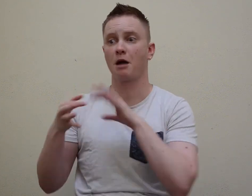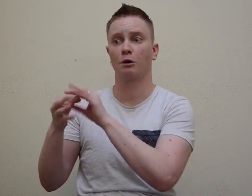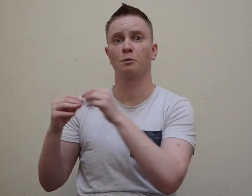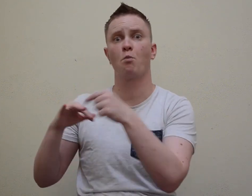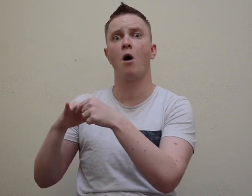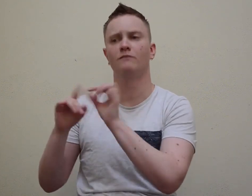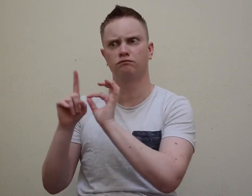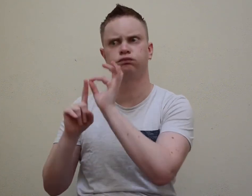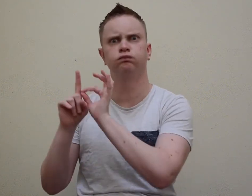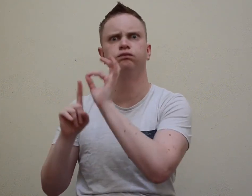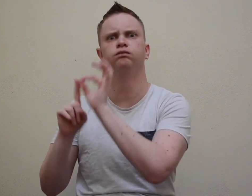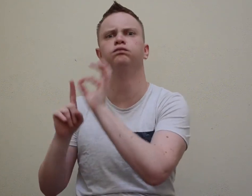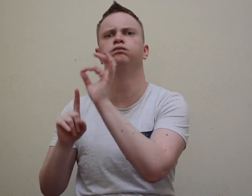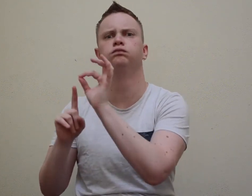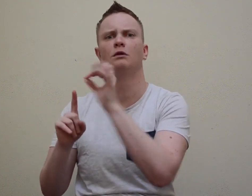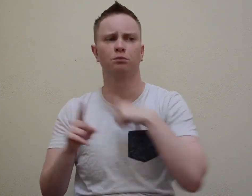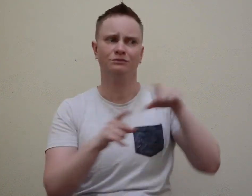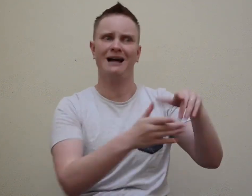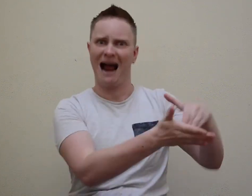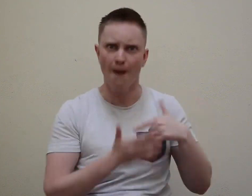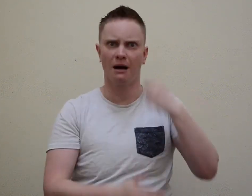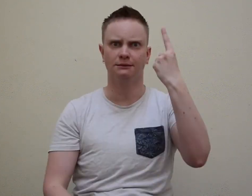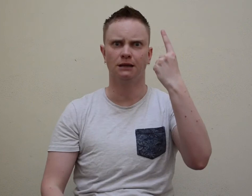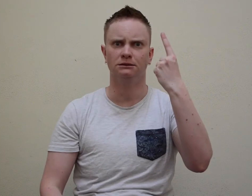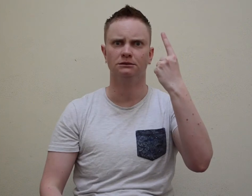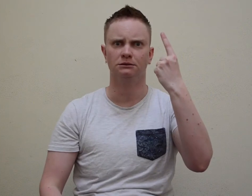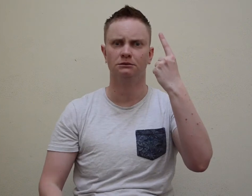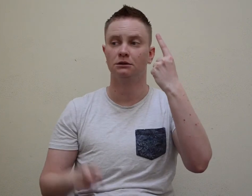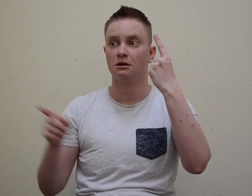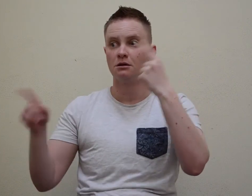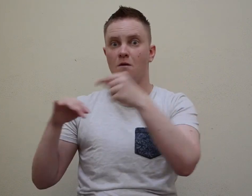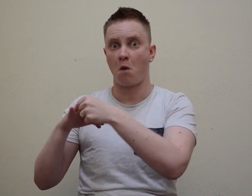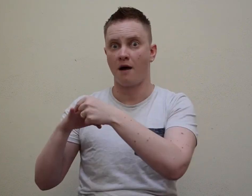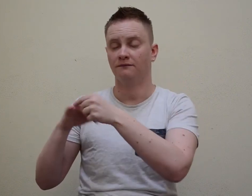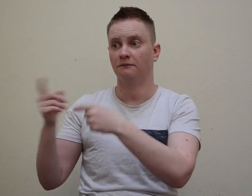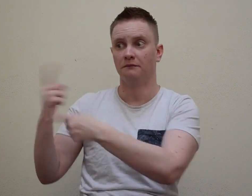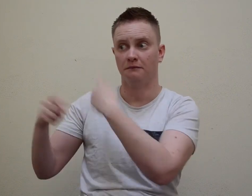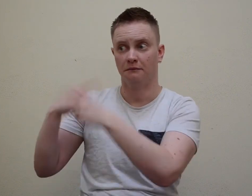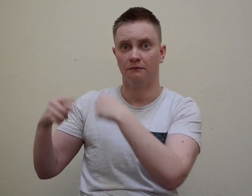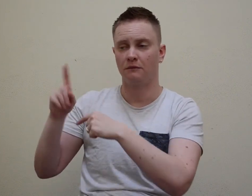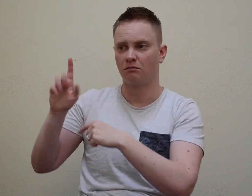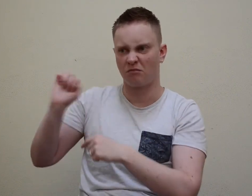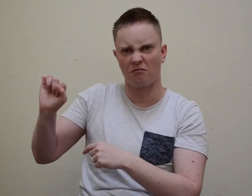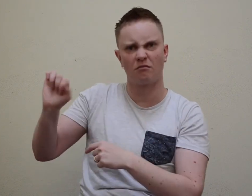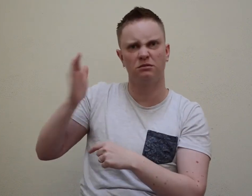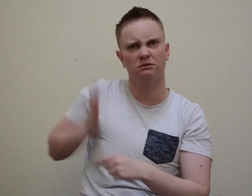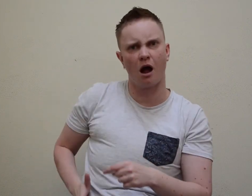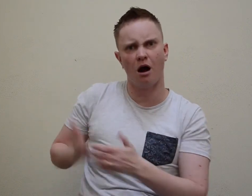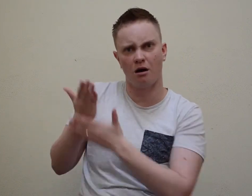that my relationship with my... Well, it's helped me improve my relationship with my wife. It's helped me understand my wife is